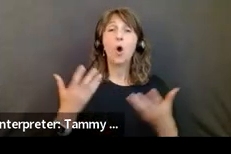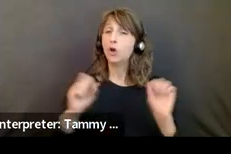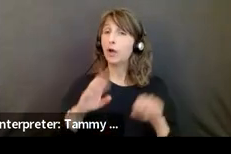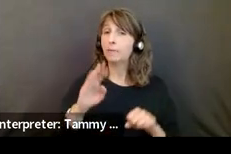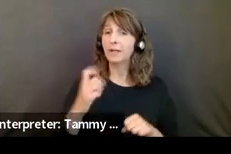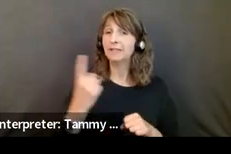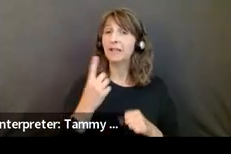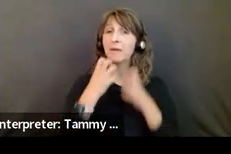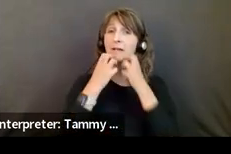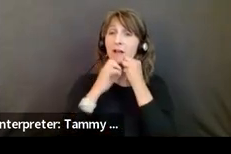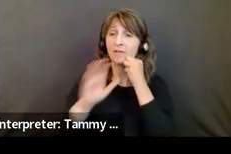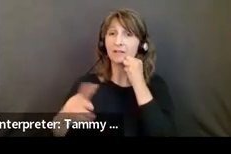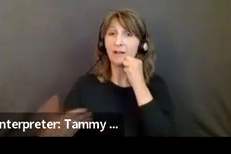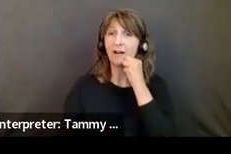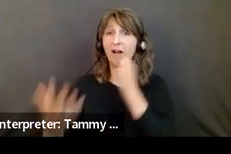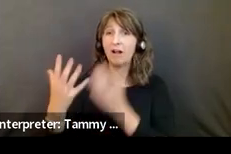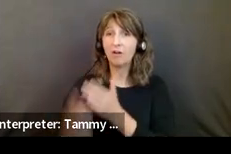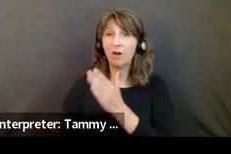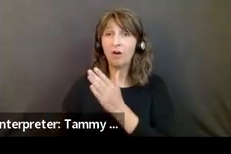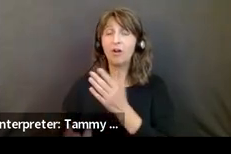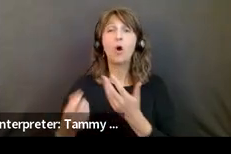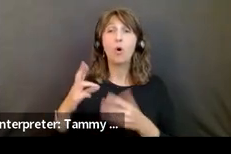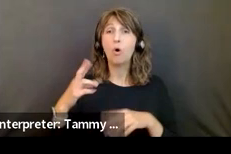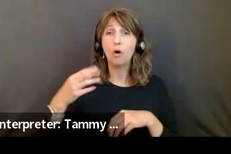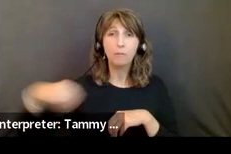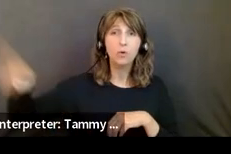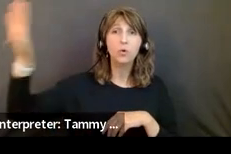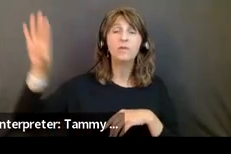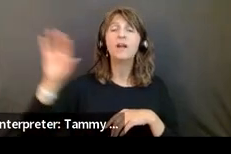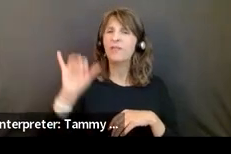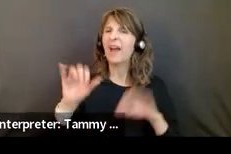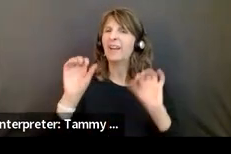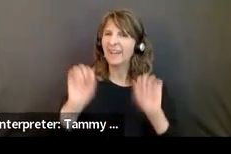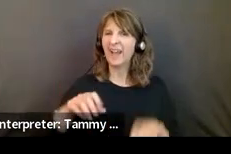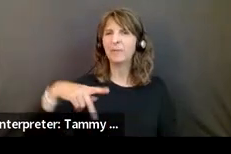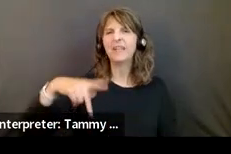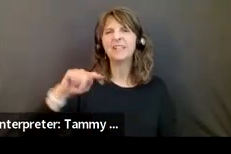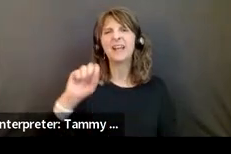So it's important that we are aware because a lot of times children can be misdiagnosed.